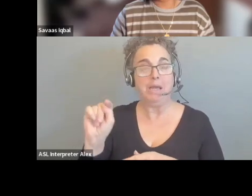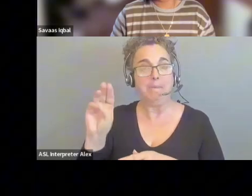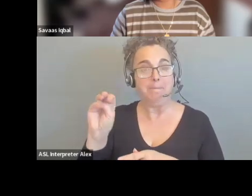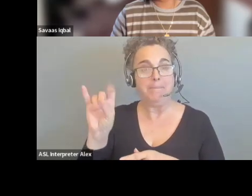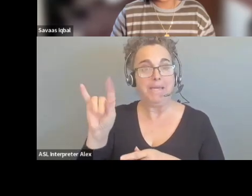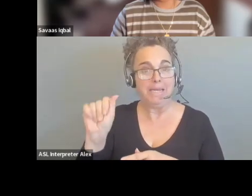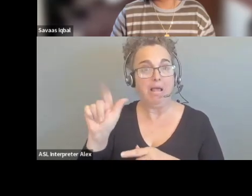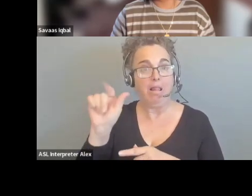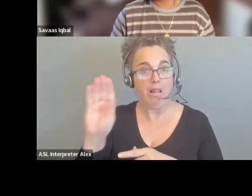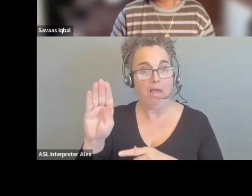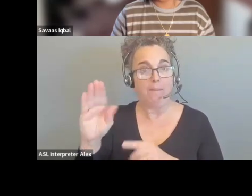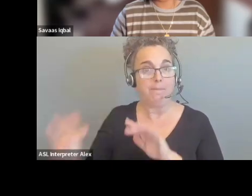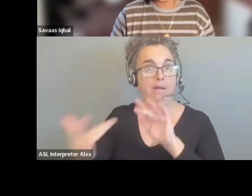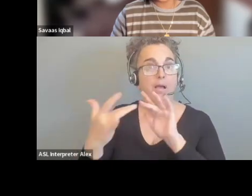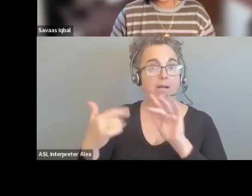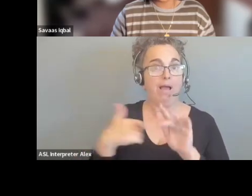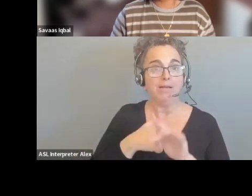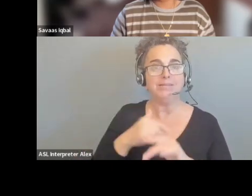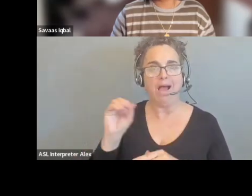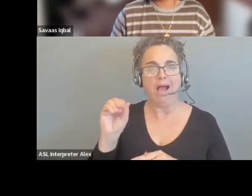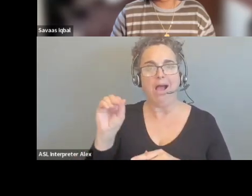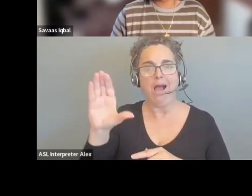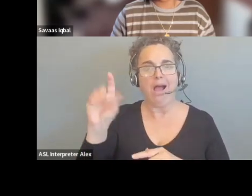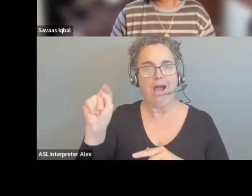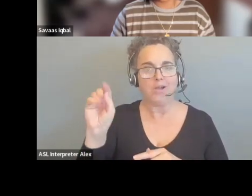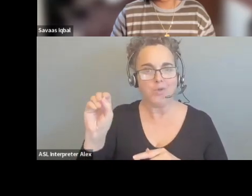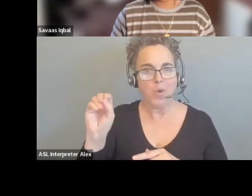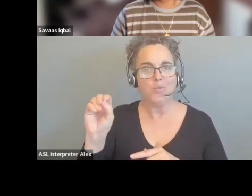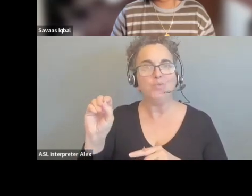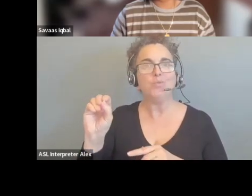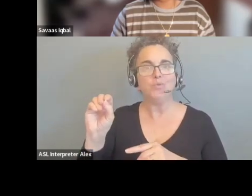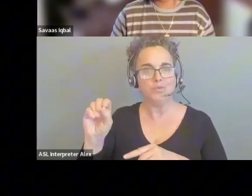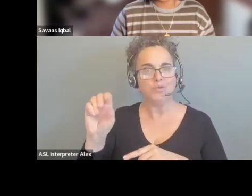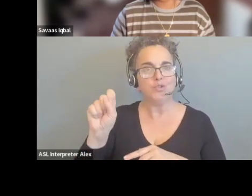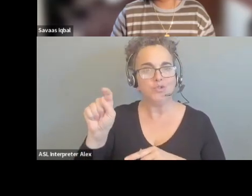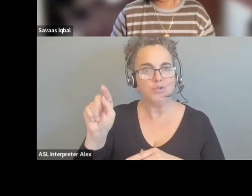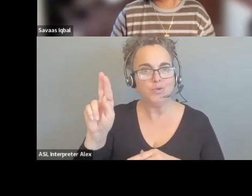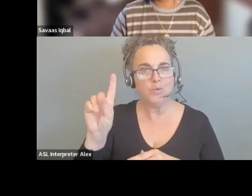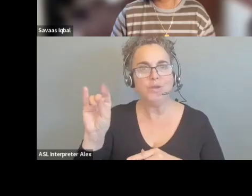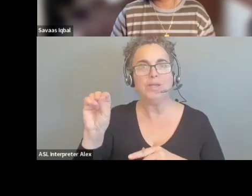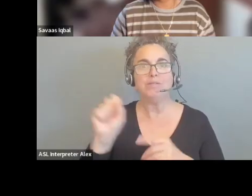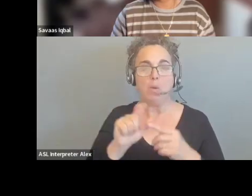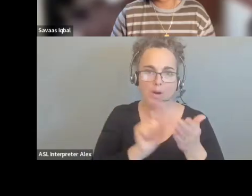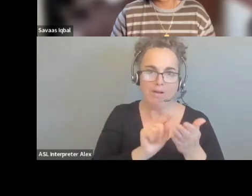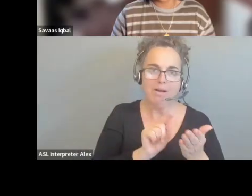in particular OctoStudio, where we are developing a kit of tactile coding blocks for them specifically.